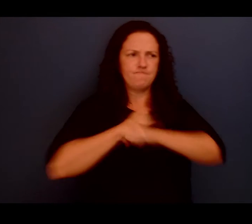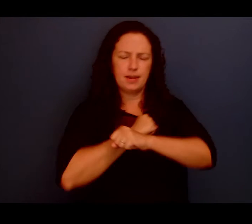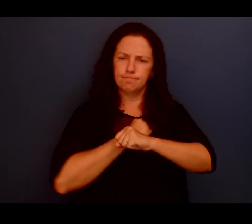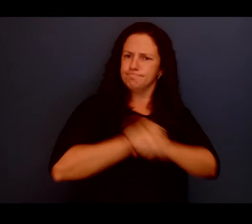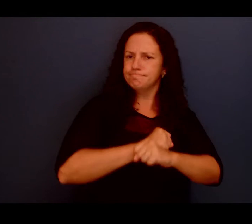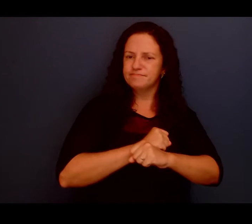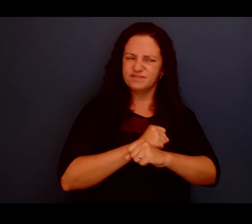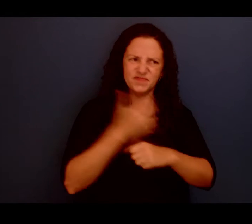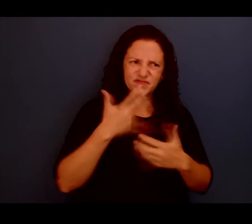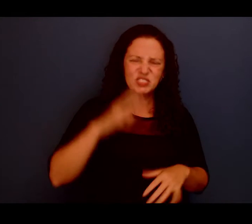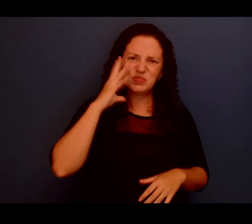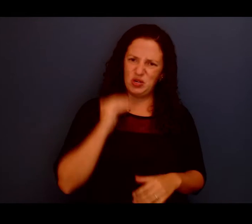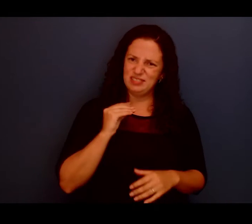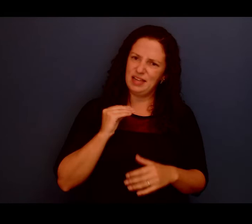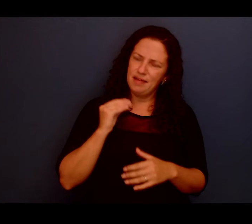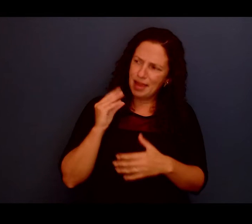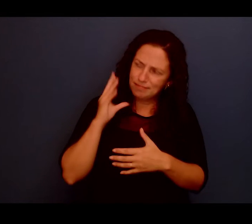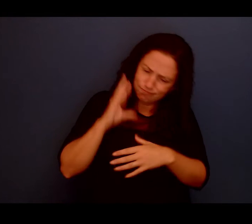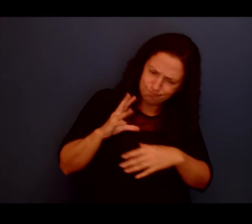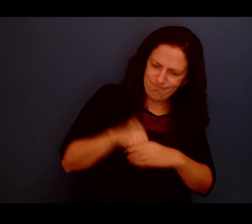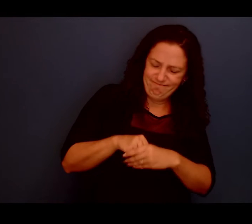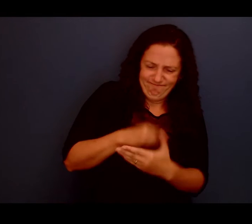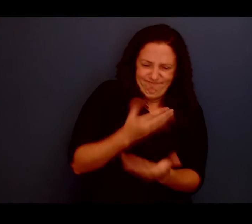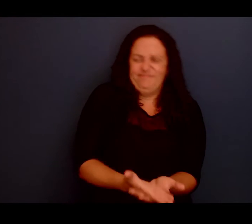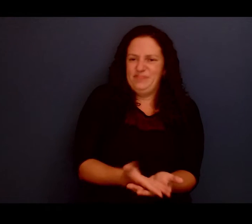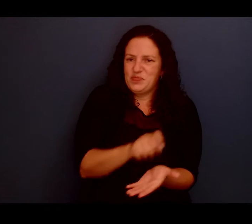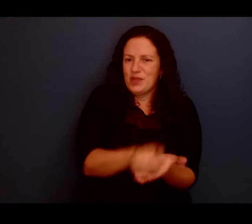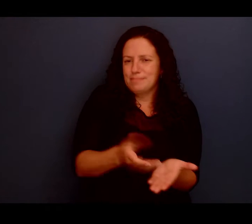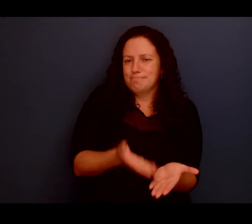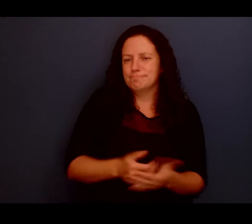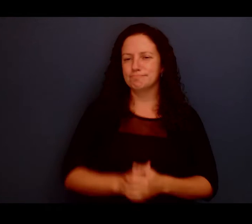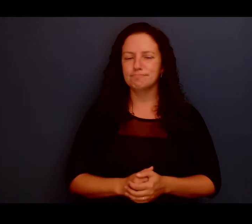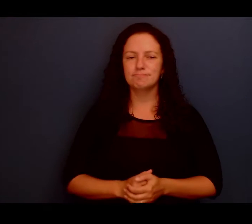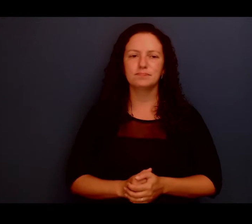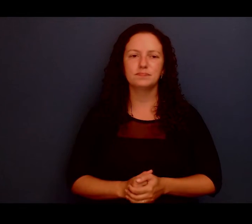to fight for yourself. And their writing shines with that authenticity.